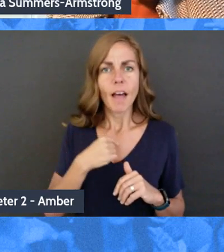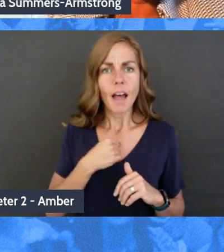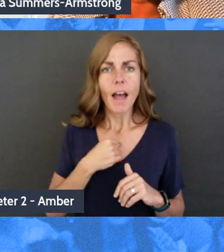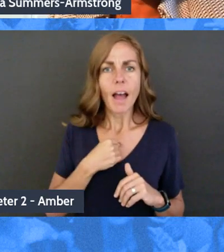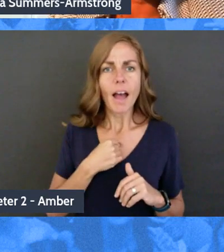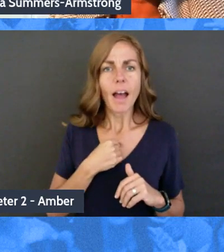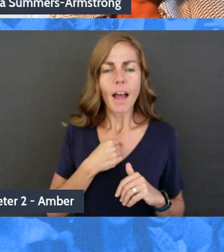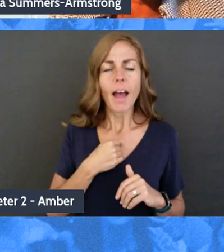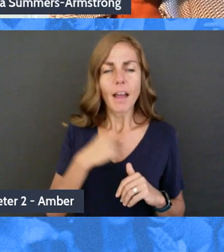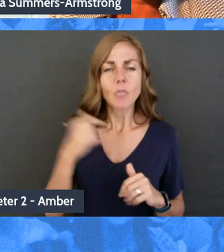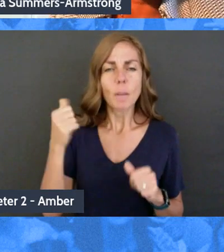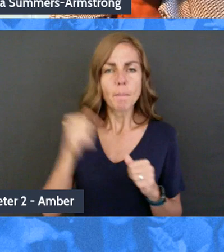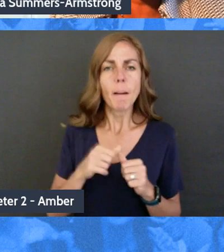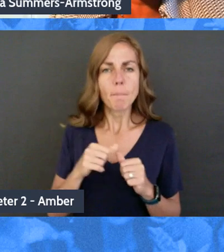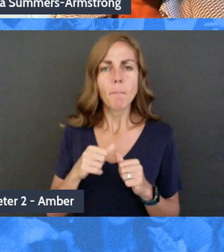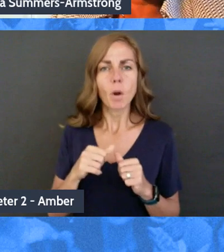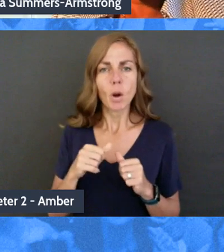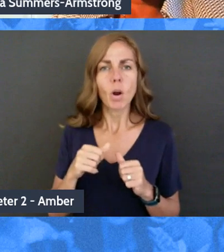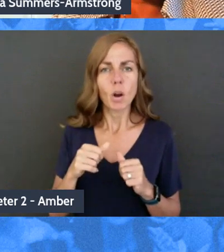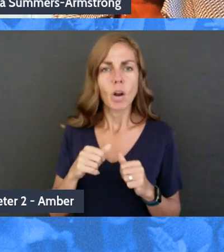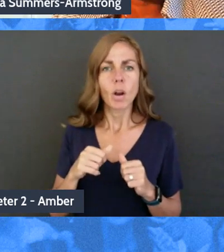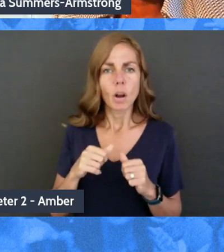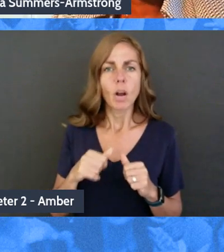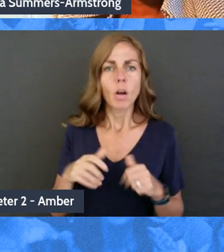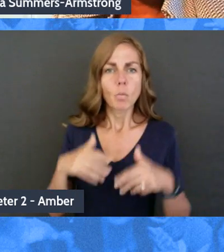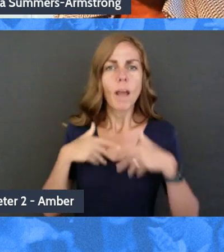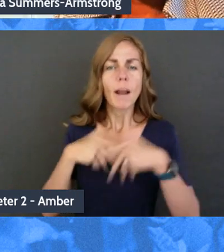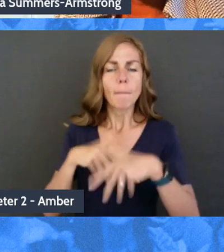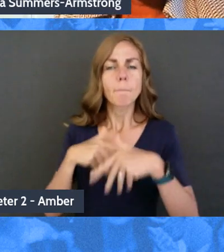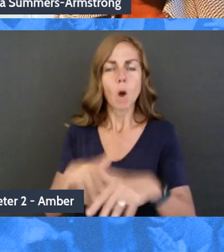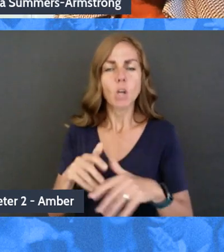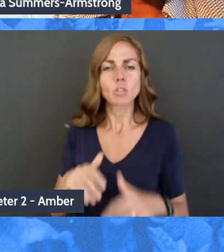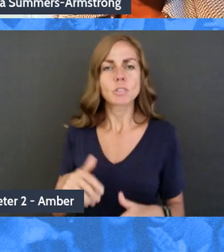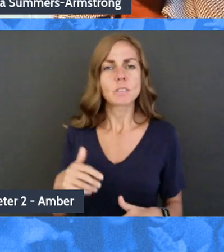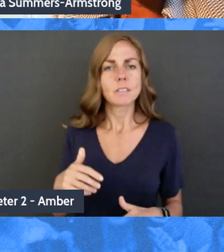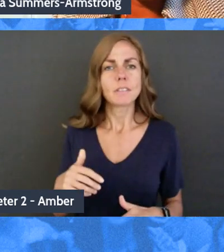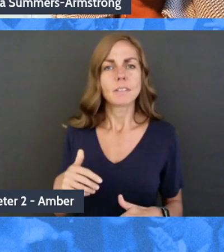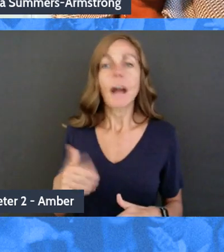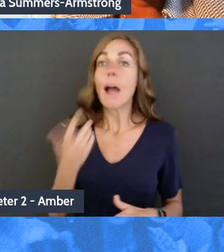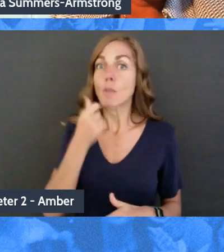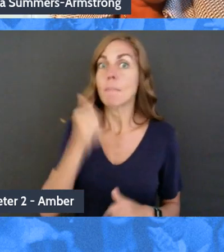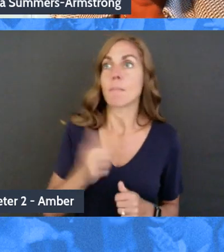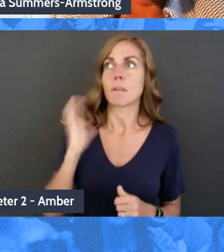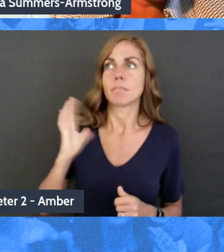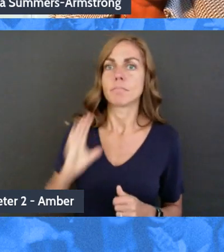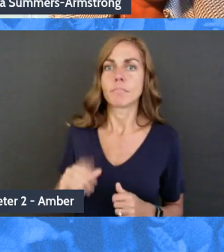We had a March on Saturday for reproductive rights, and I can remember listening to Senator Pat Spearman